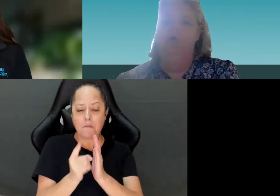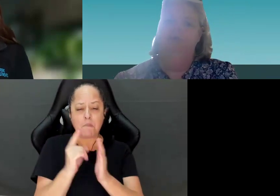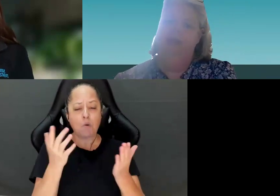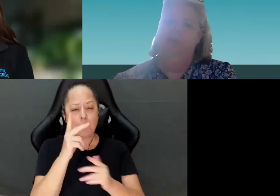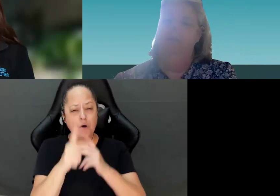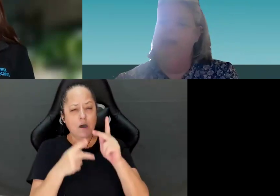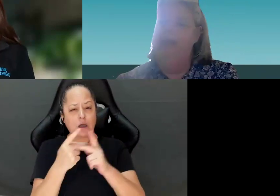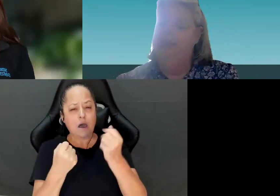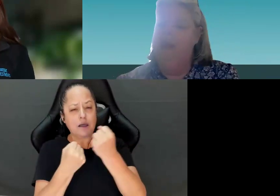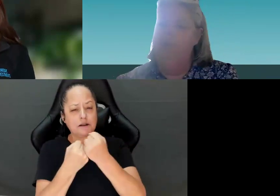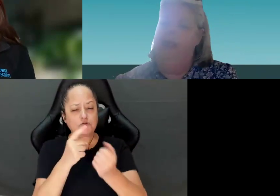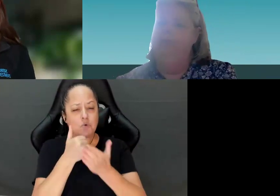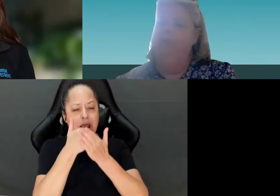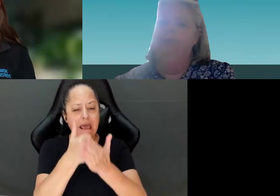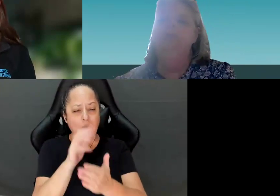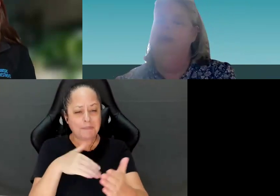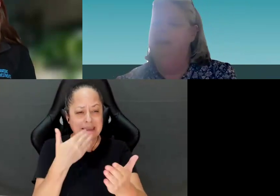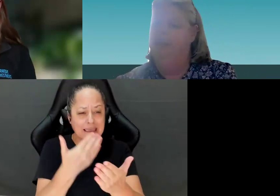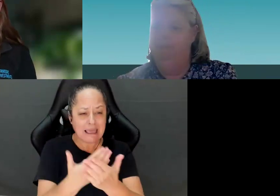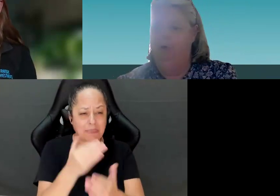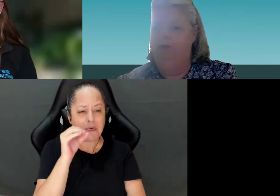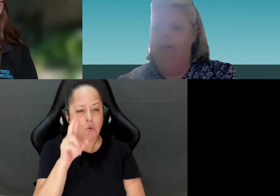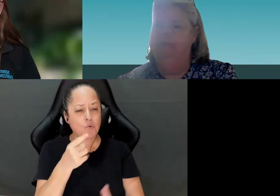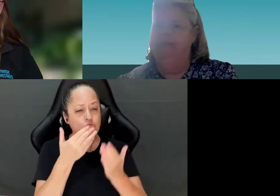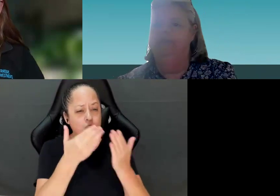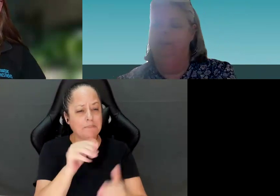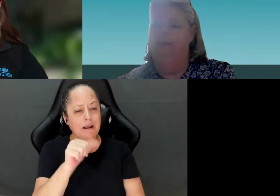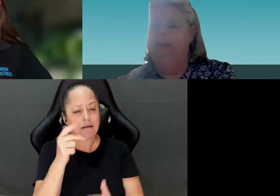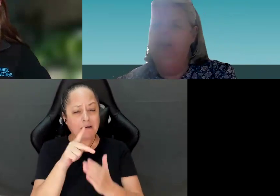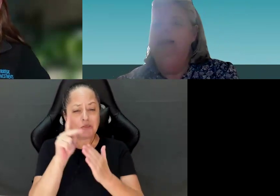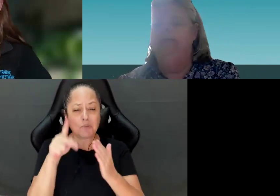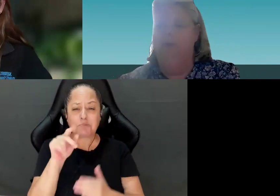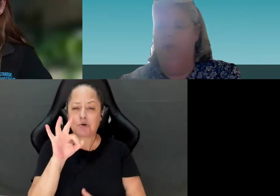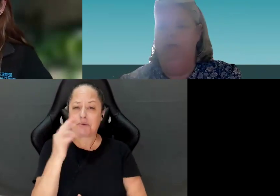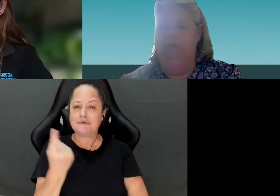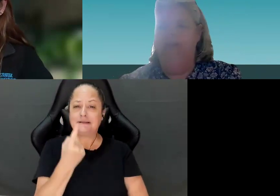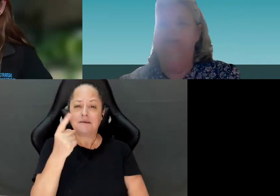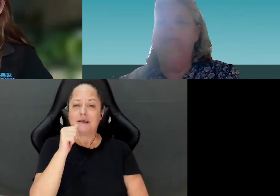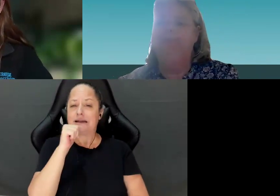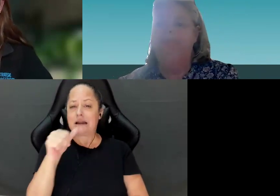do you offer to help them get there or can you recommend other programs if somebody isn't going to qualify?